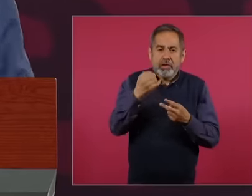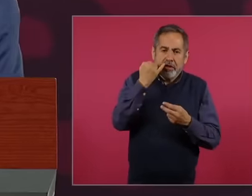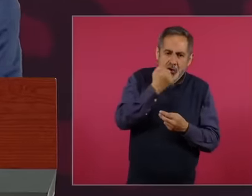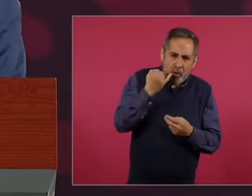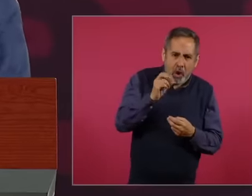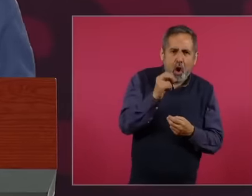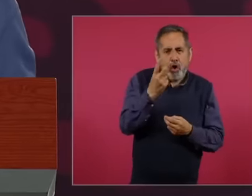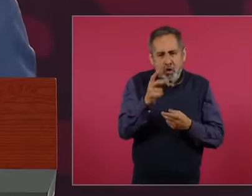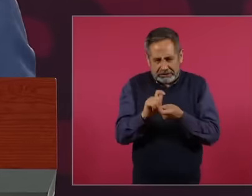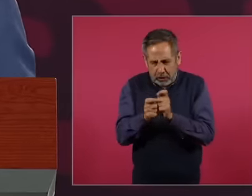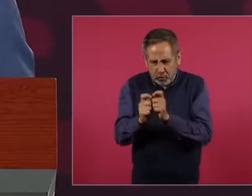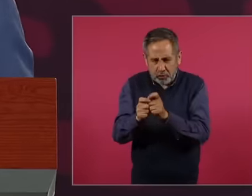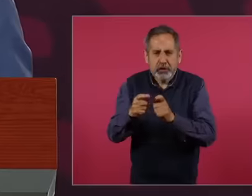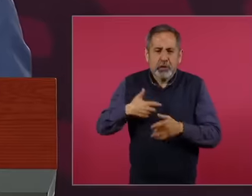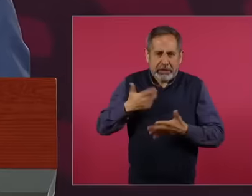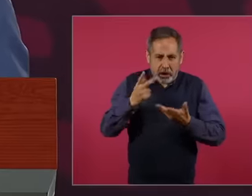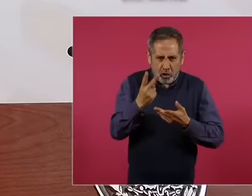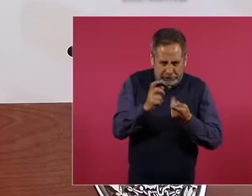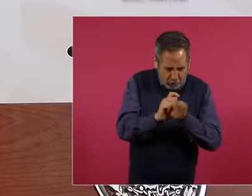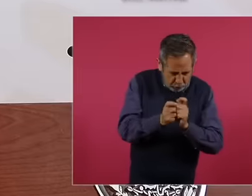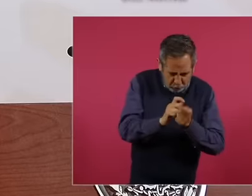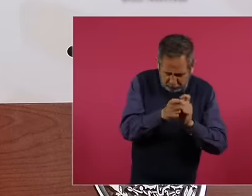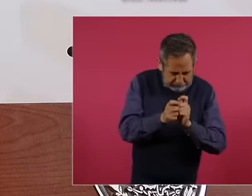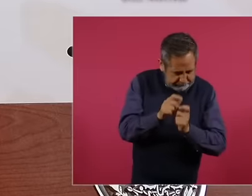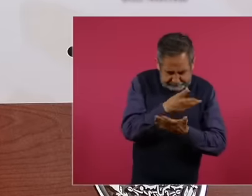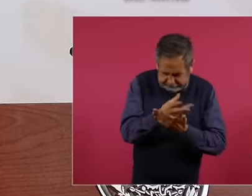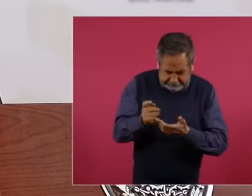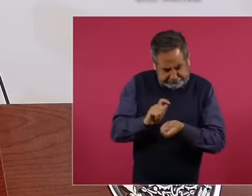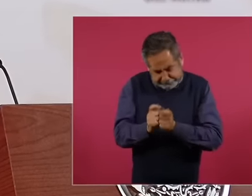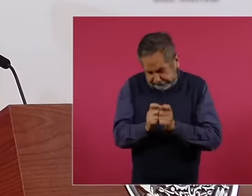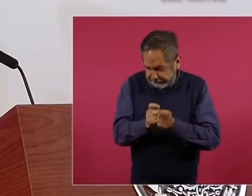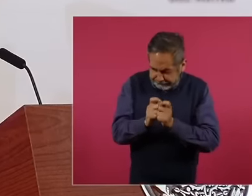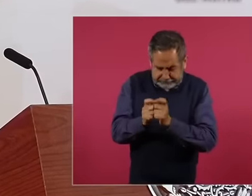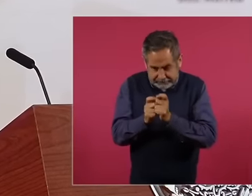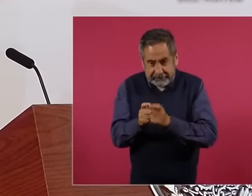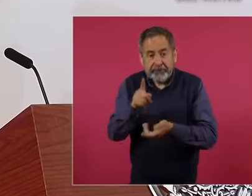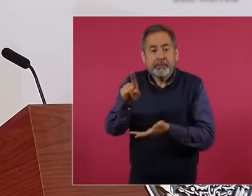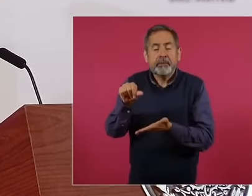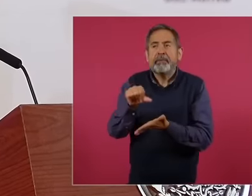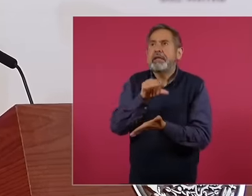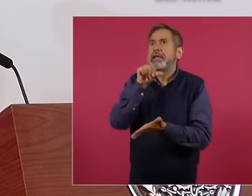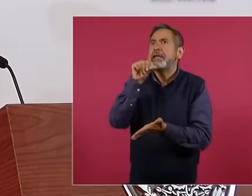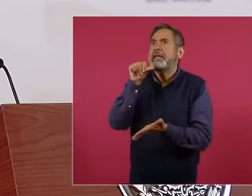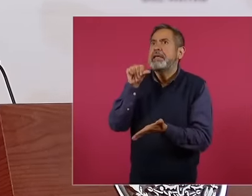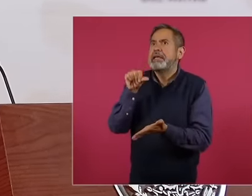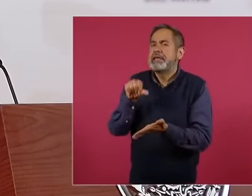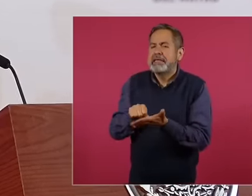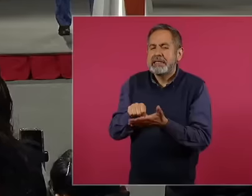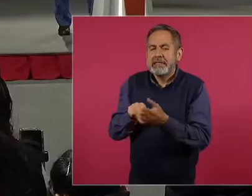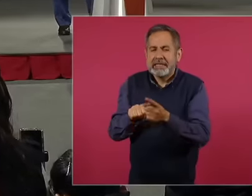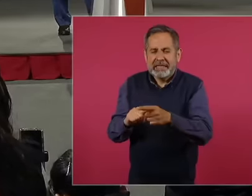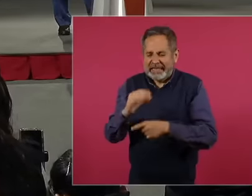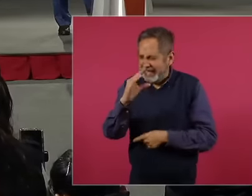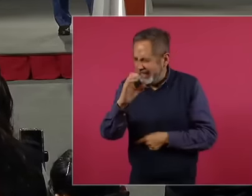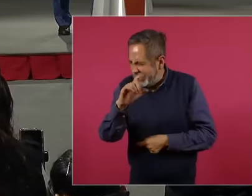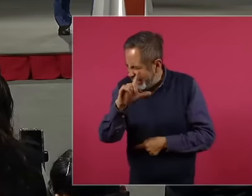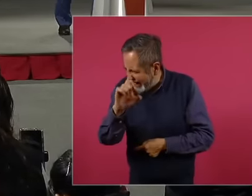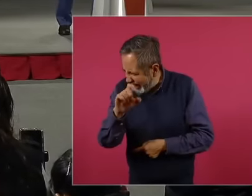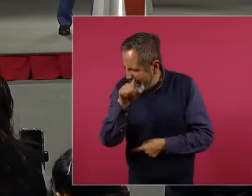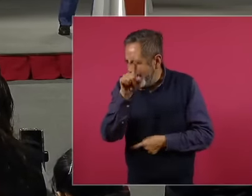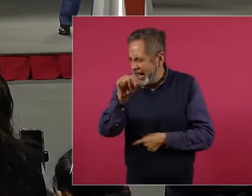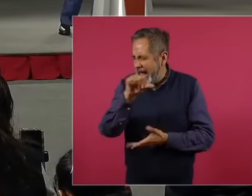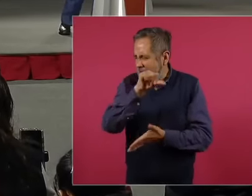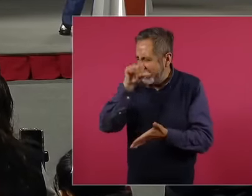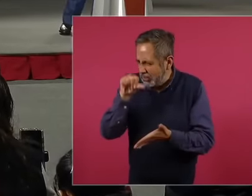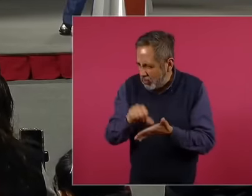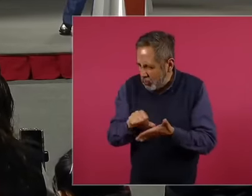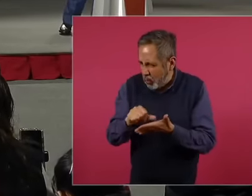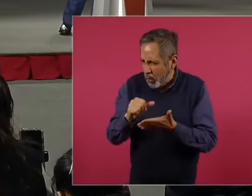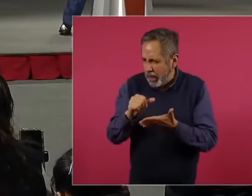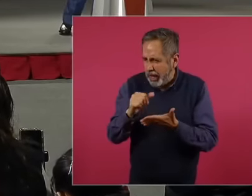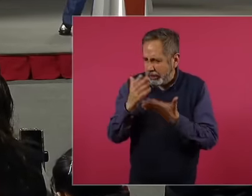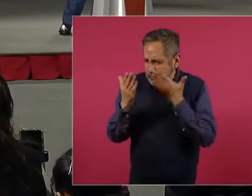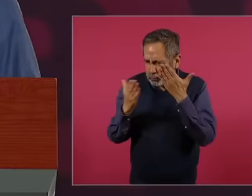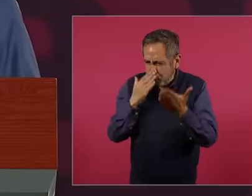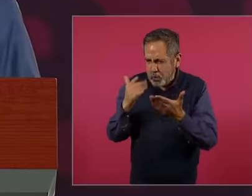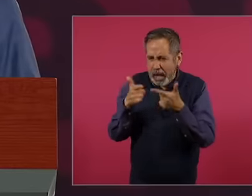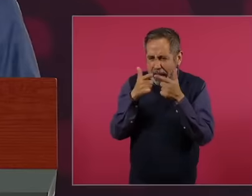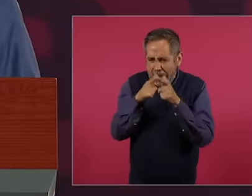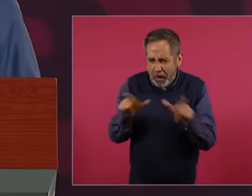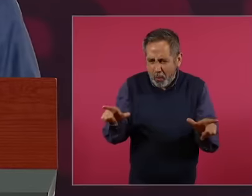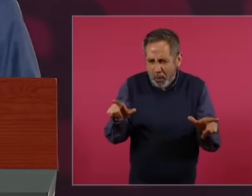I did two translations at the Cele center of of foreign language studies